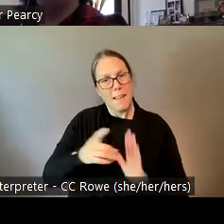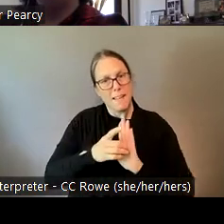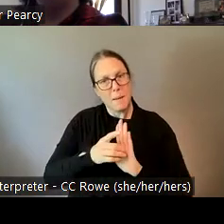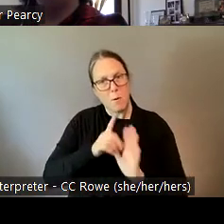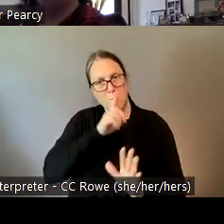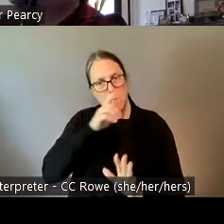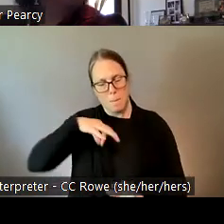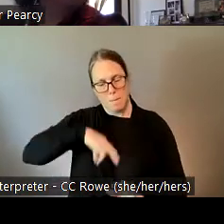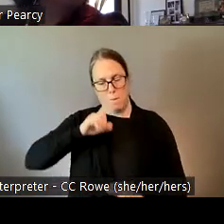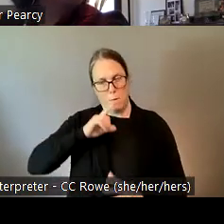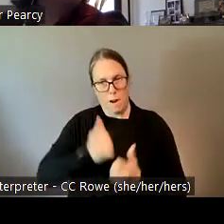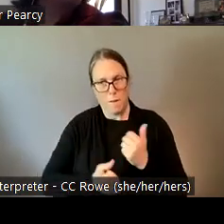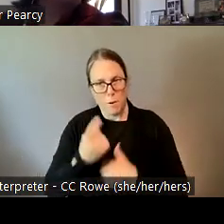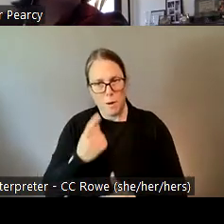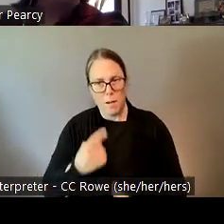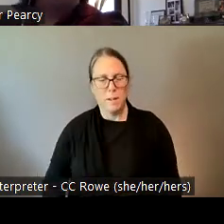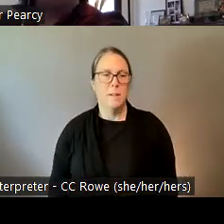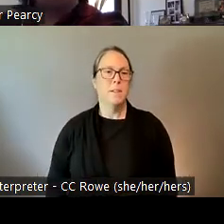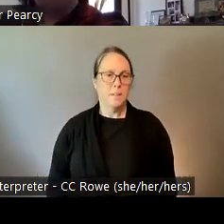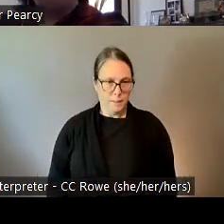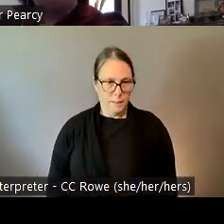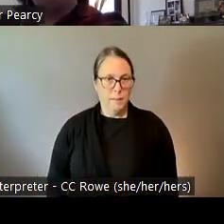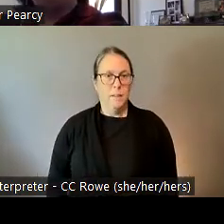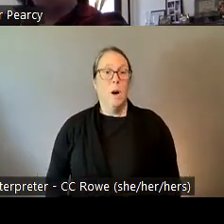And so, yes, so PDFs.